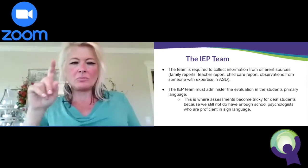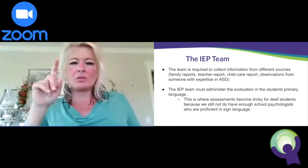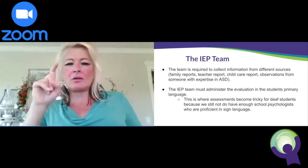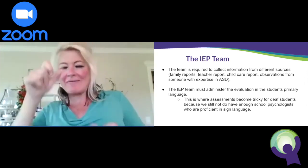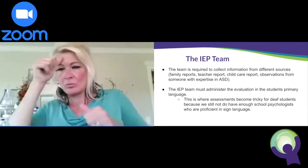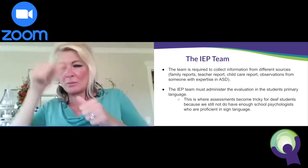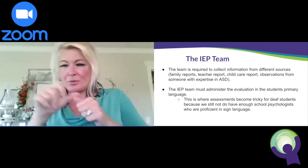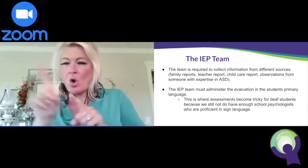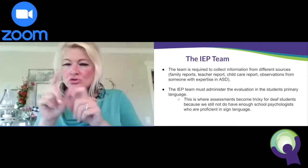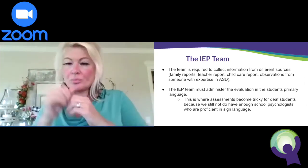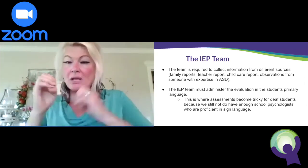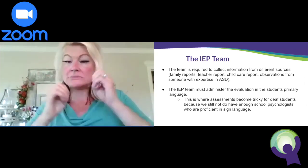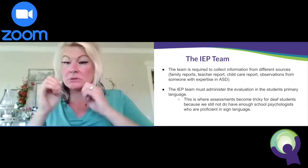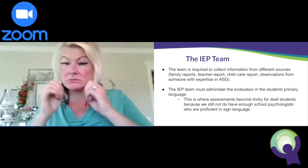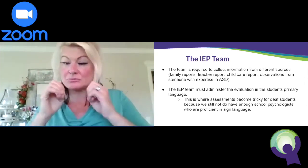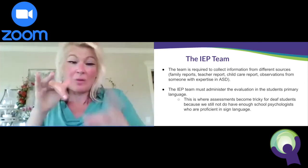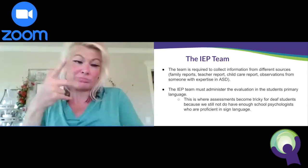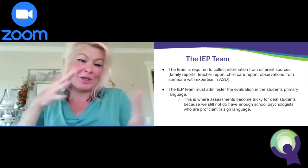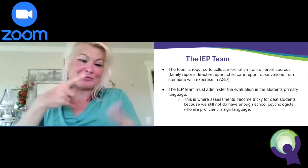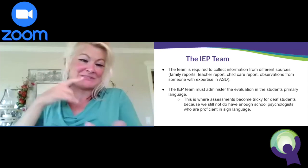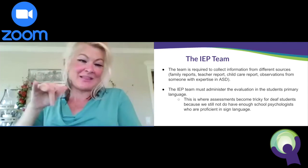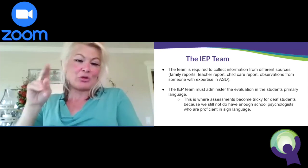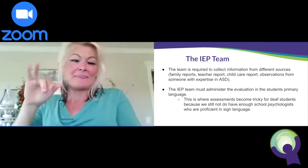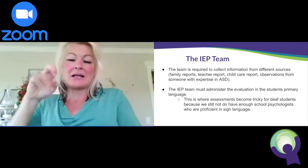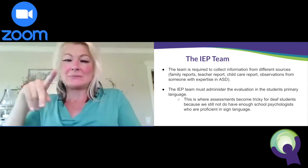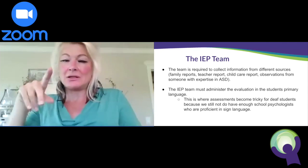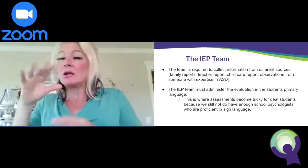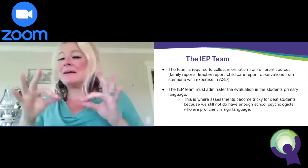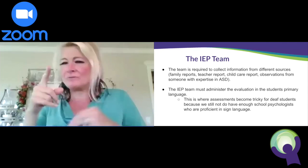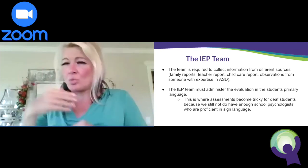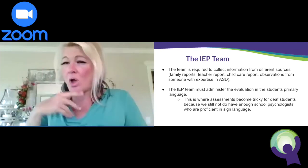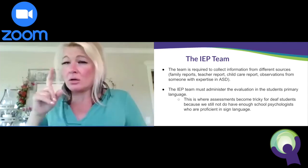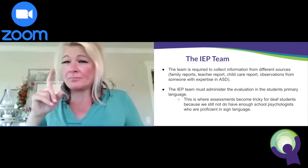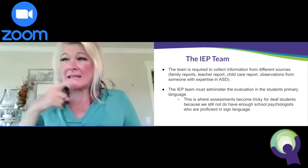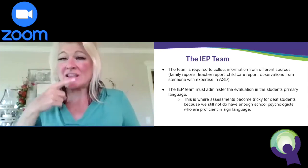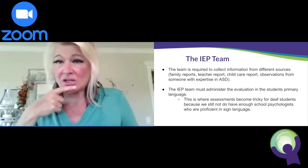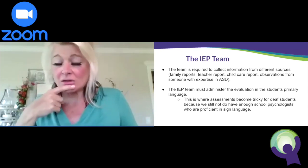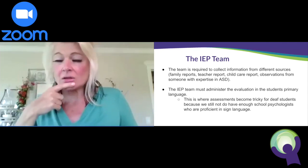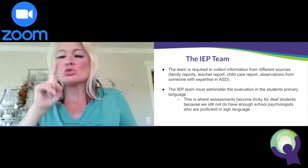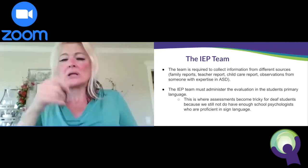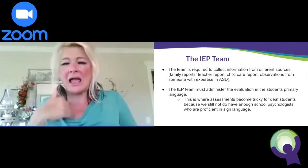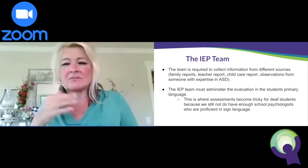and development of the language.